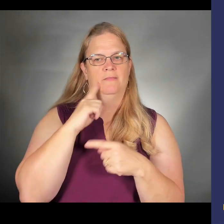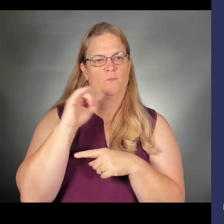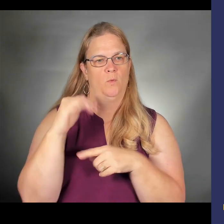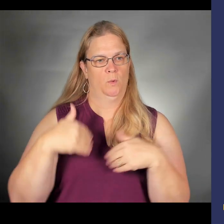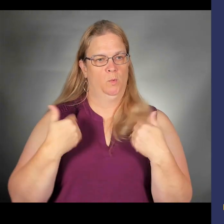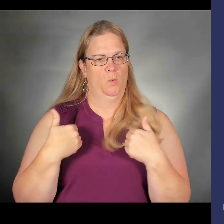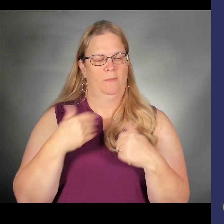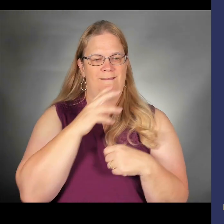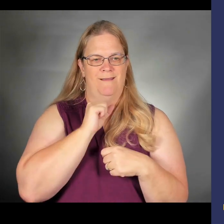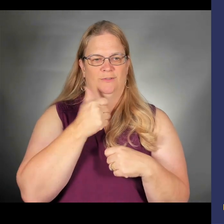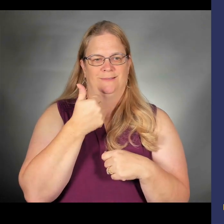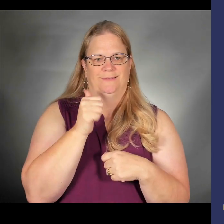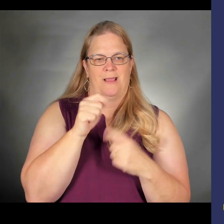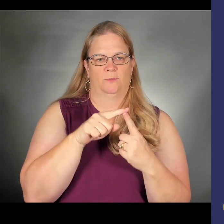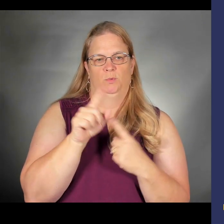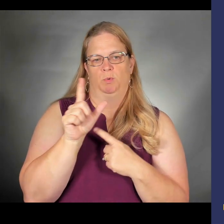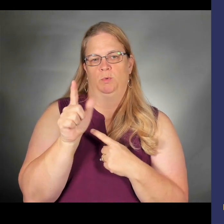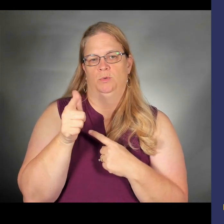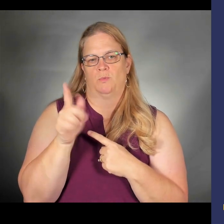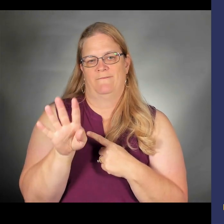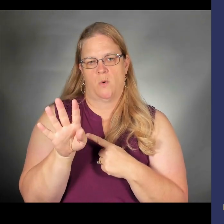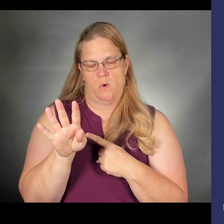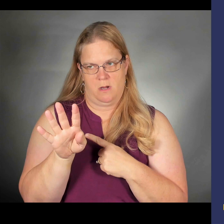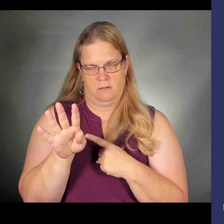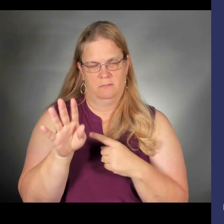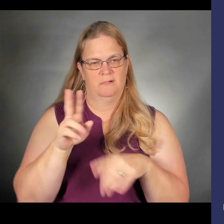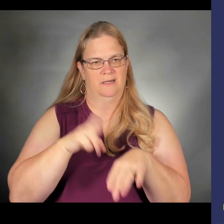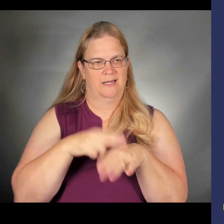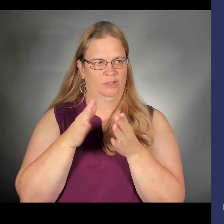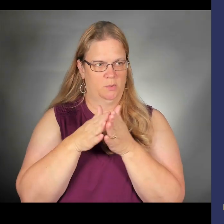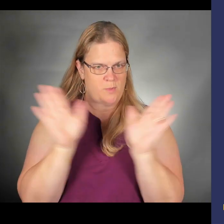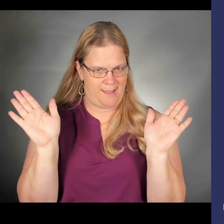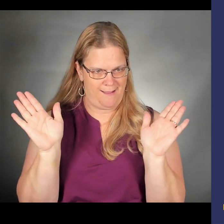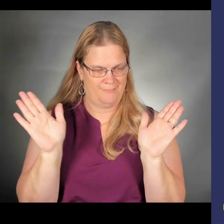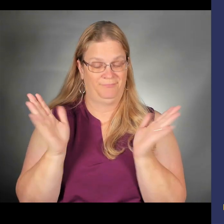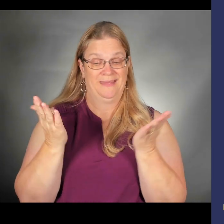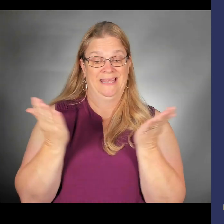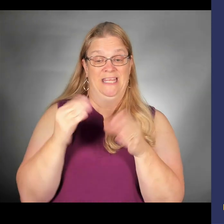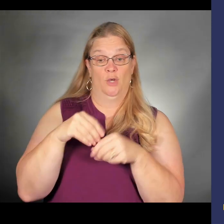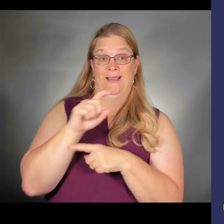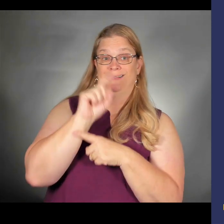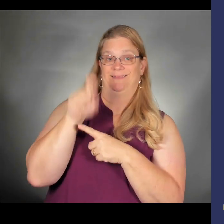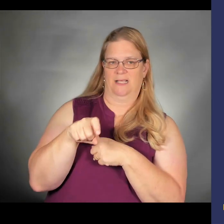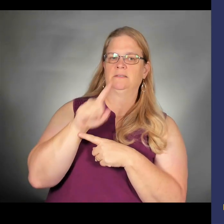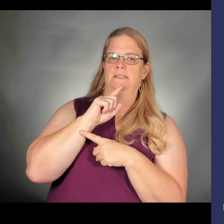It is believed to be the second or even third leading cause of death for youth ages 10-24 nationwide.